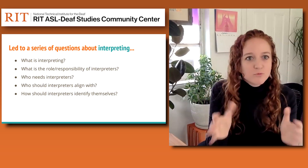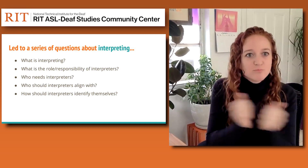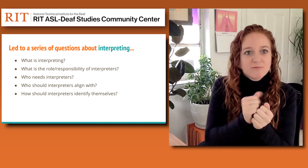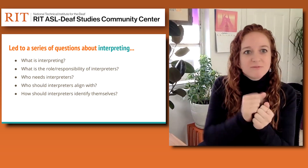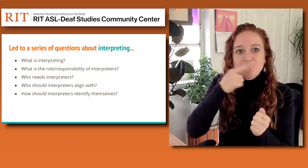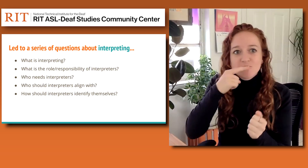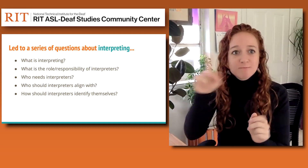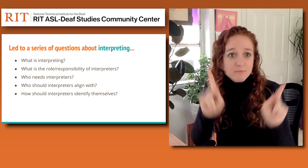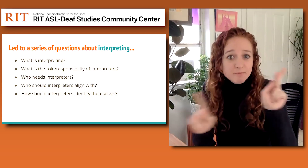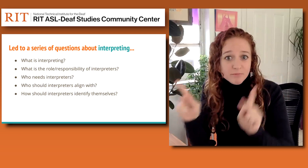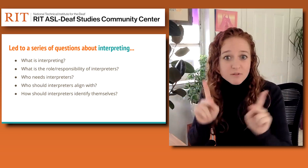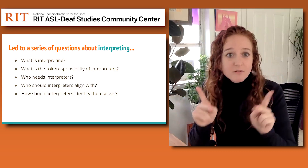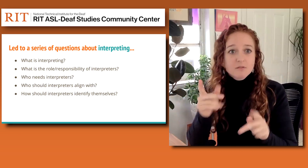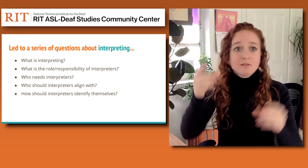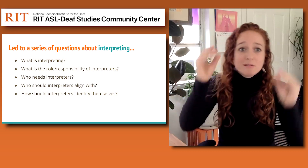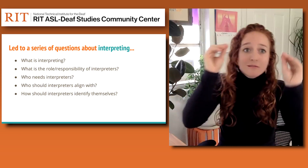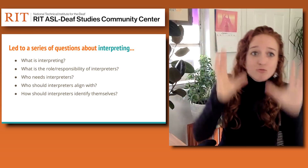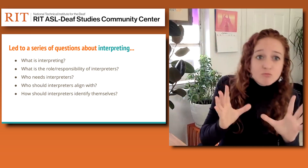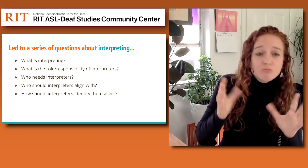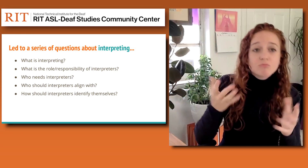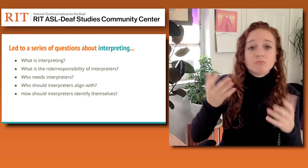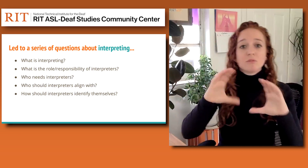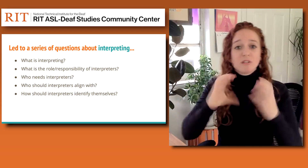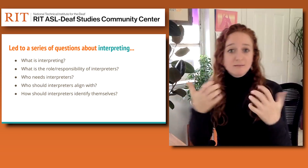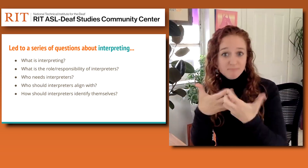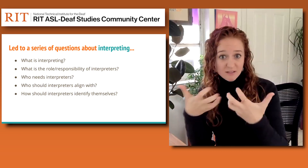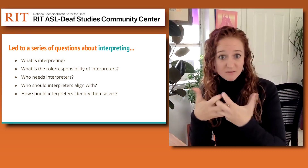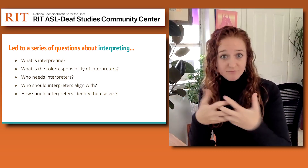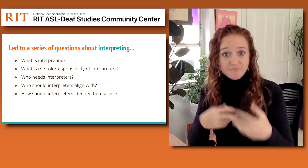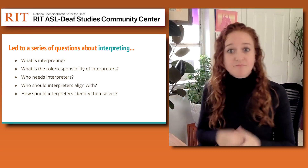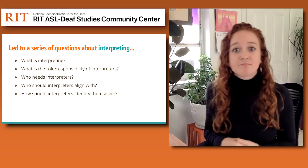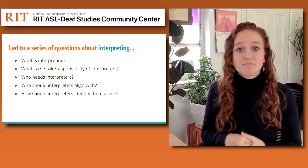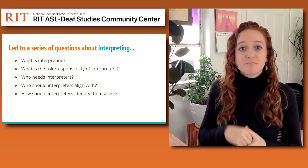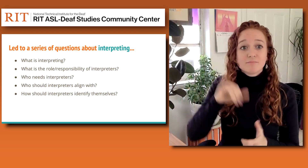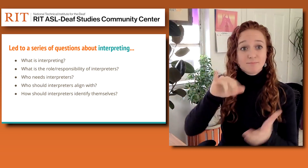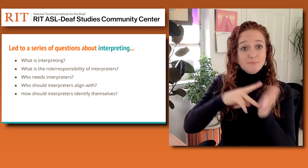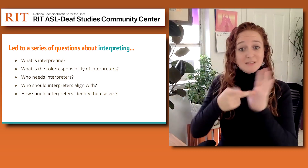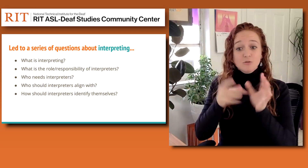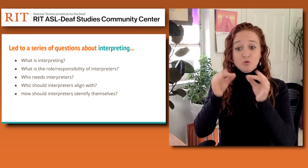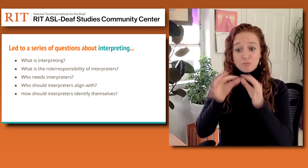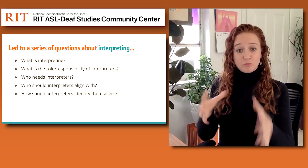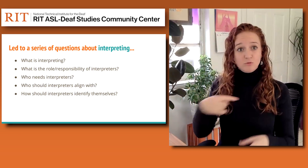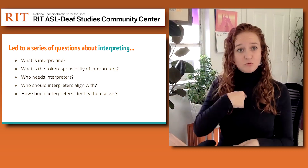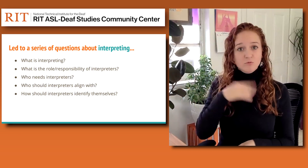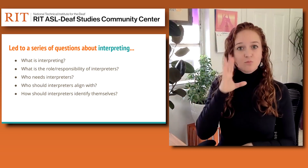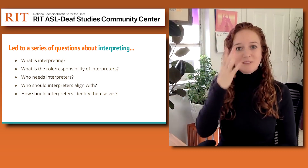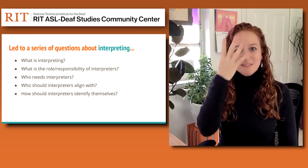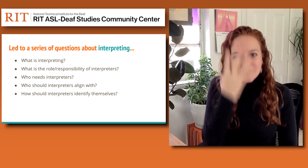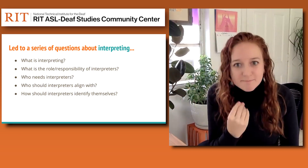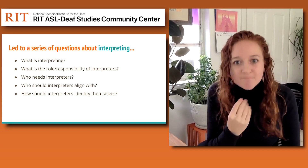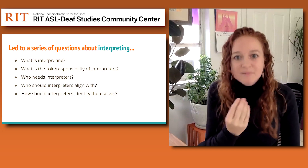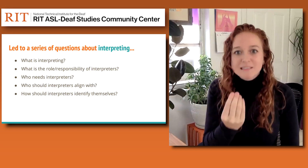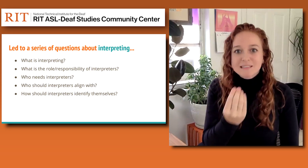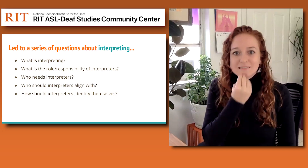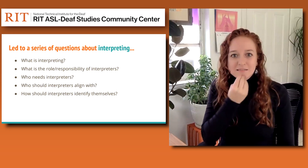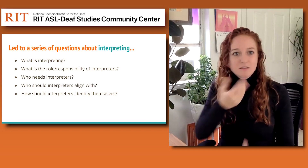where we all get really close. The interpreters are seen as people, too, and my classmates are close, and I'm close with all of them,